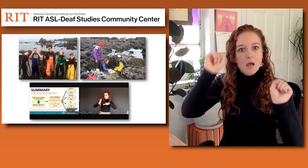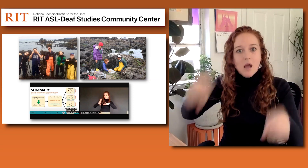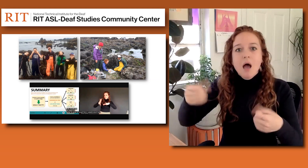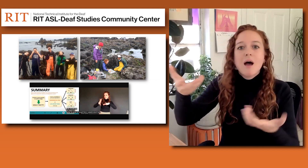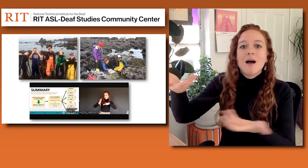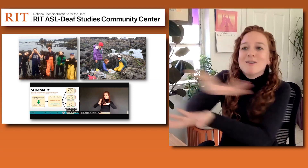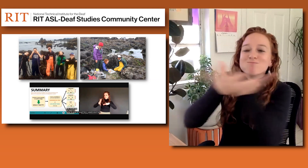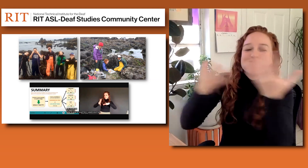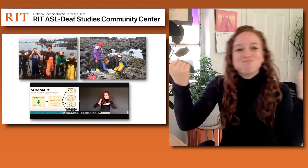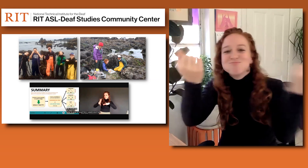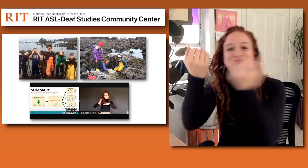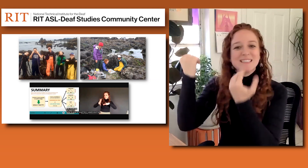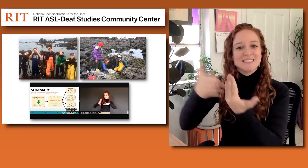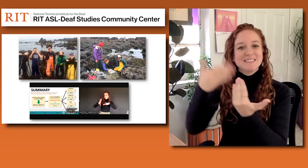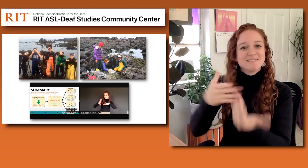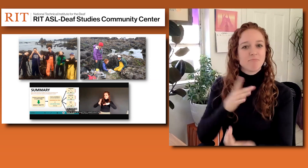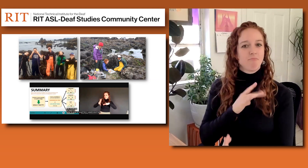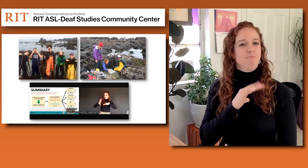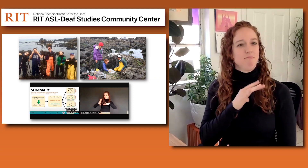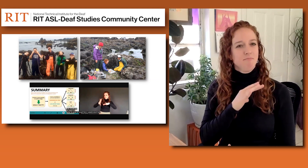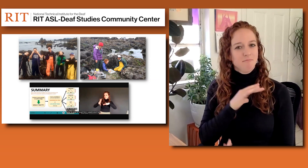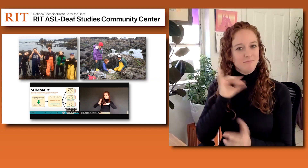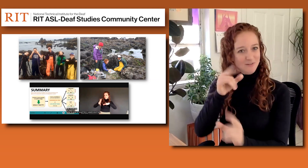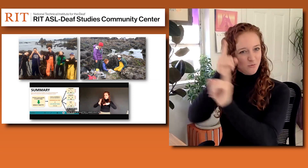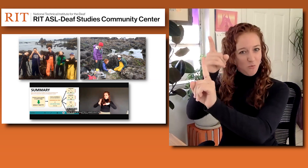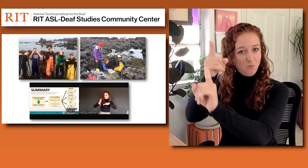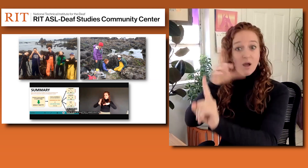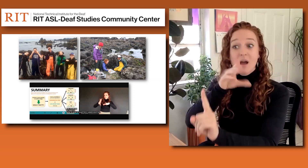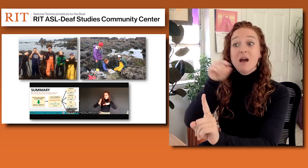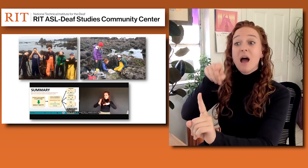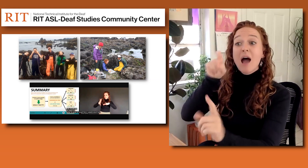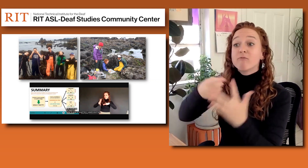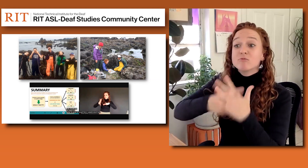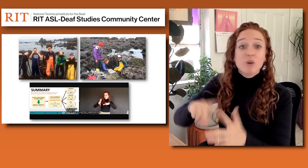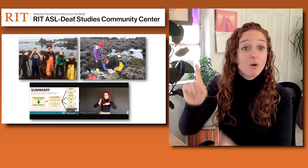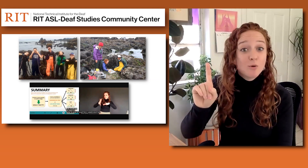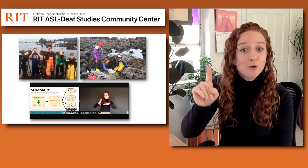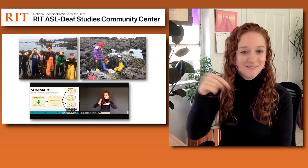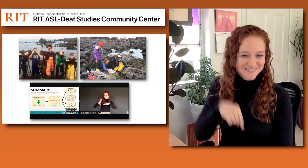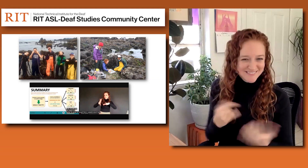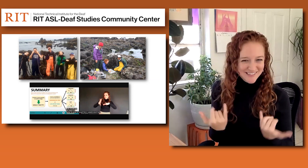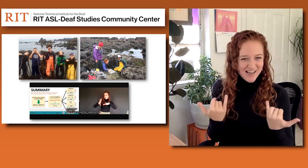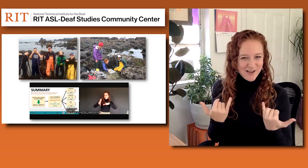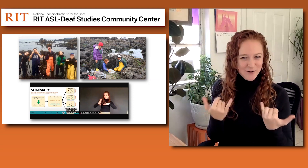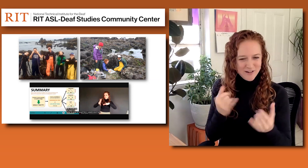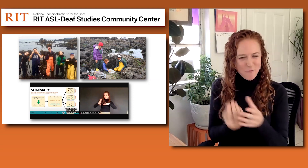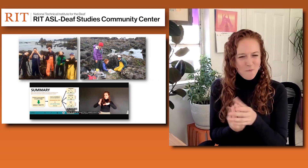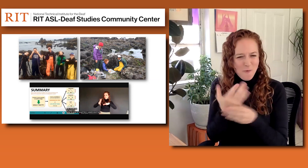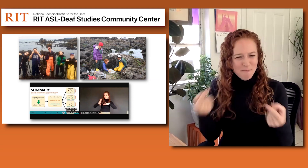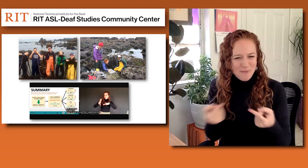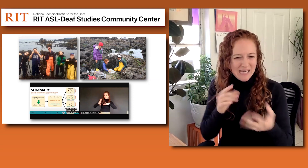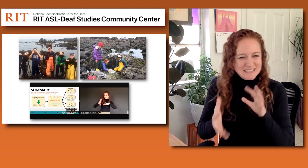We're able to conduct discussions in scientific ASL that are better than ever before,